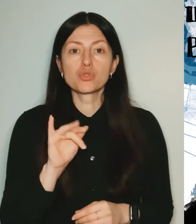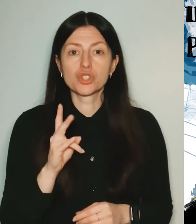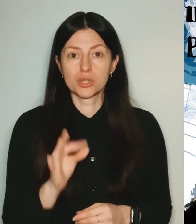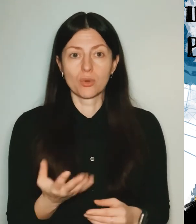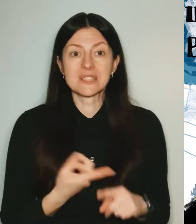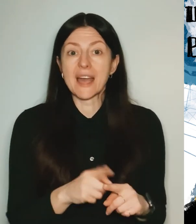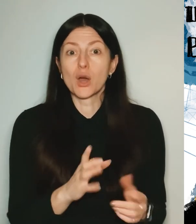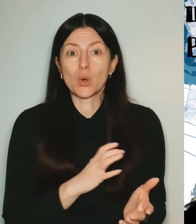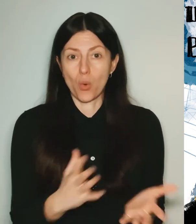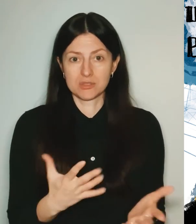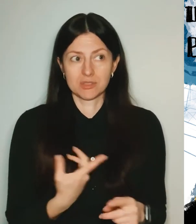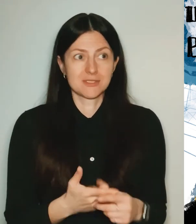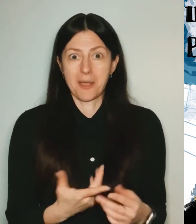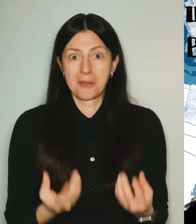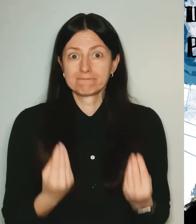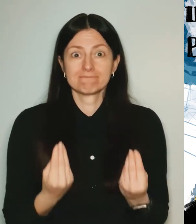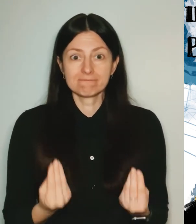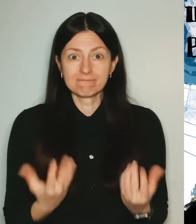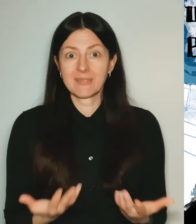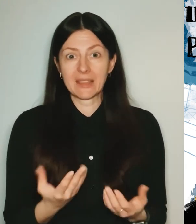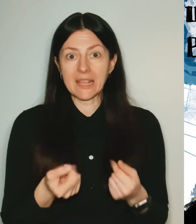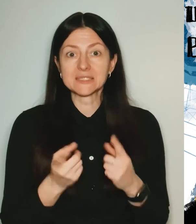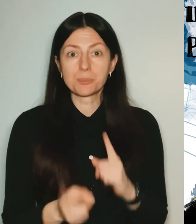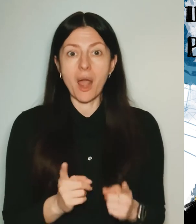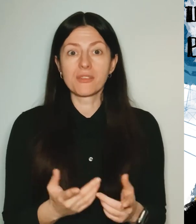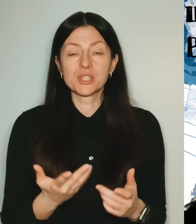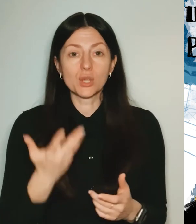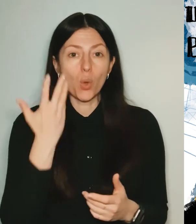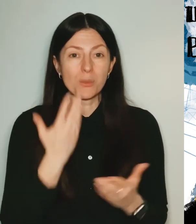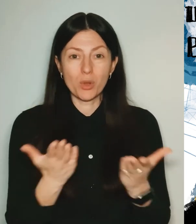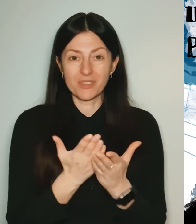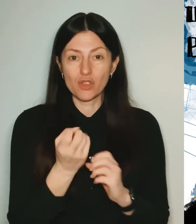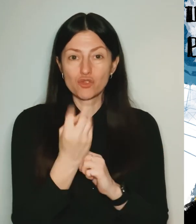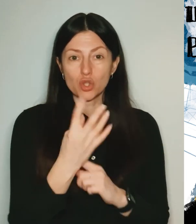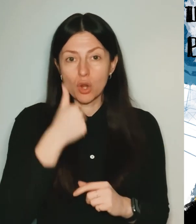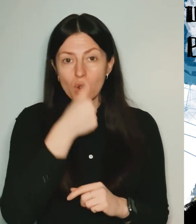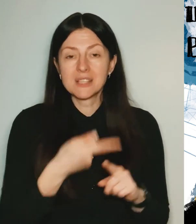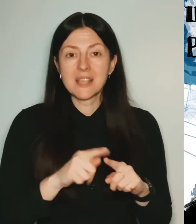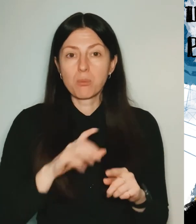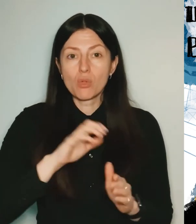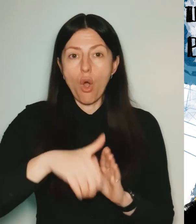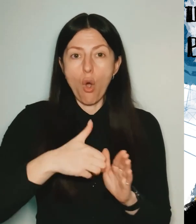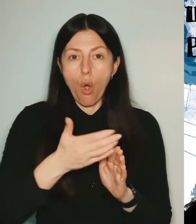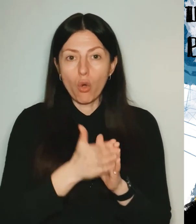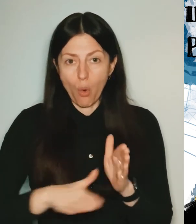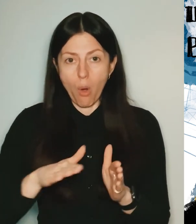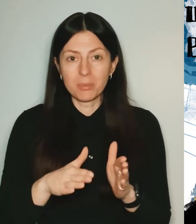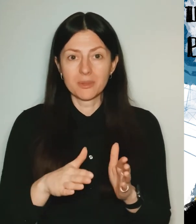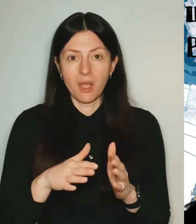For me it is luxury… honestly, it is real luxury compared to conditions in 2014 when we basically stayed in trenches.